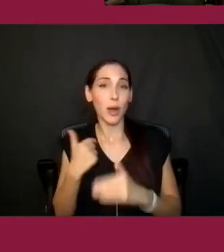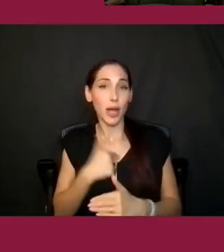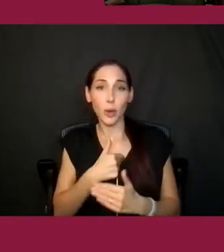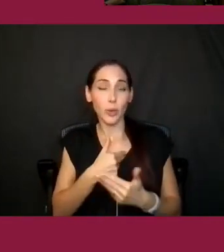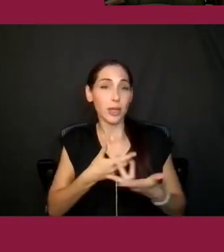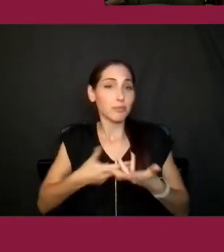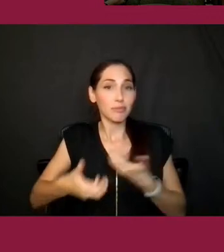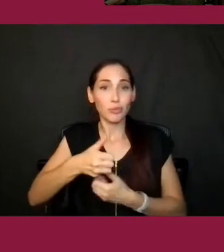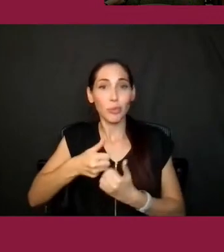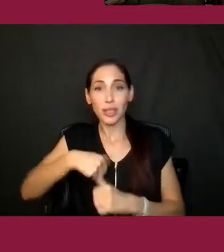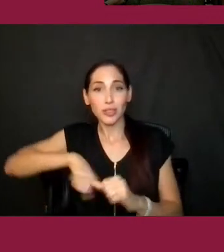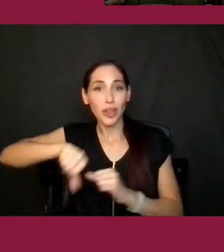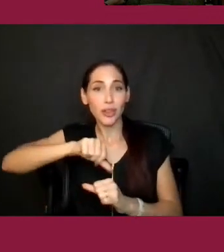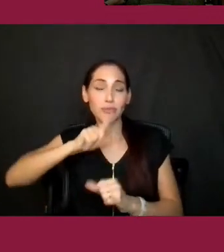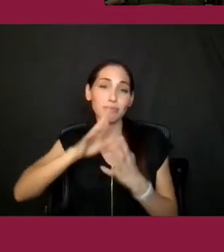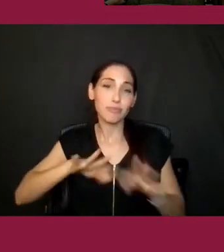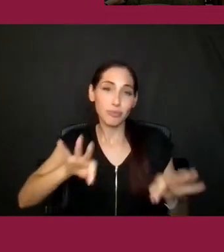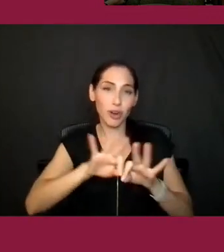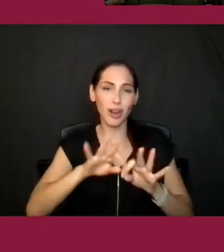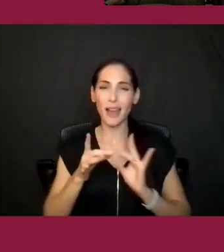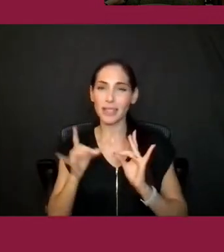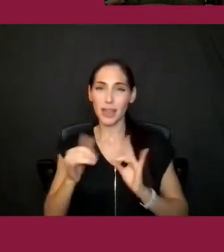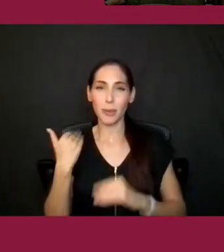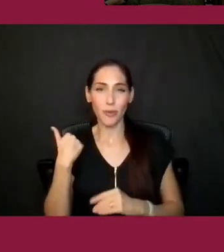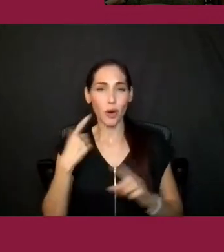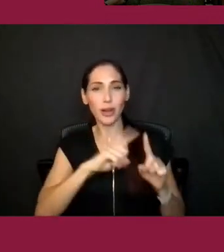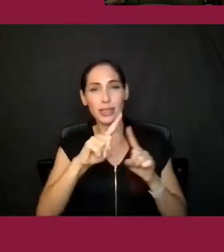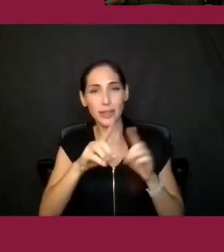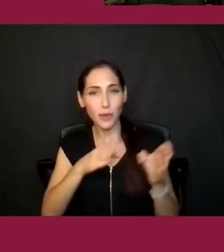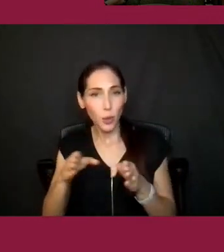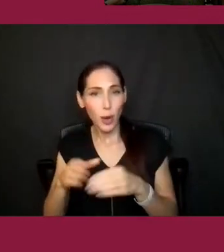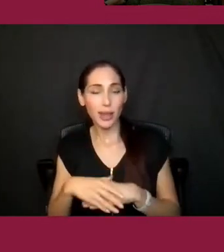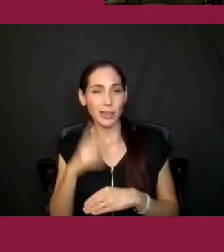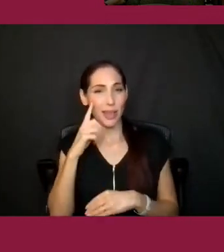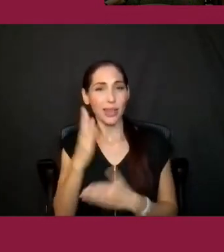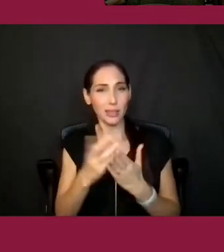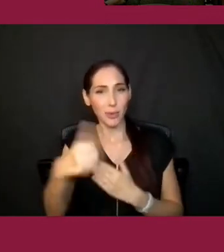I've said that before in different ways, and I think some of you have said that too, but